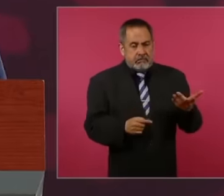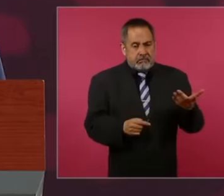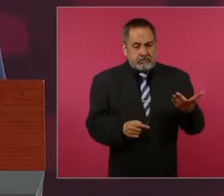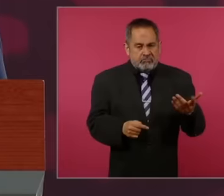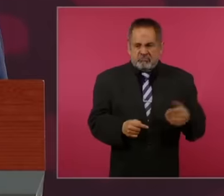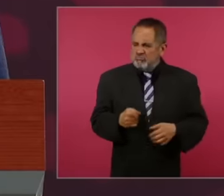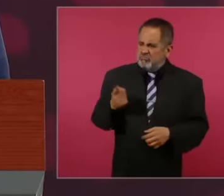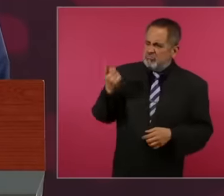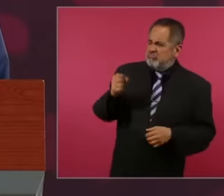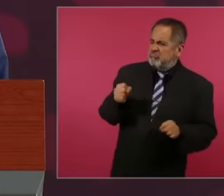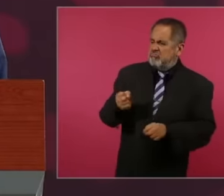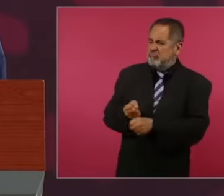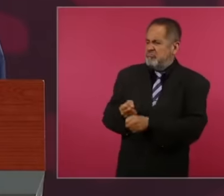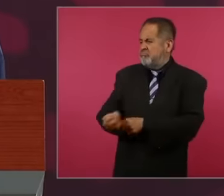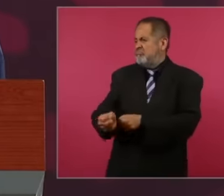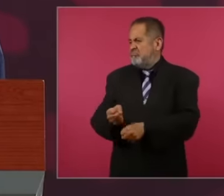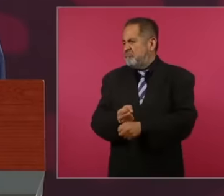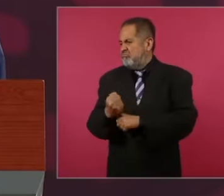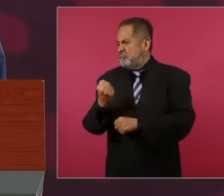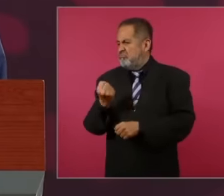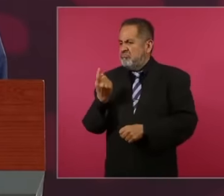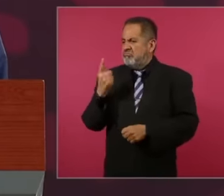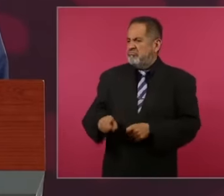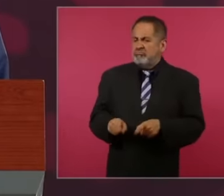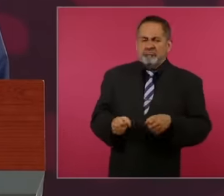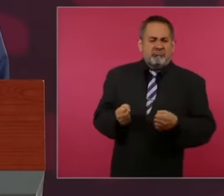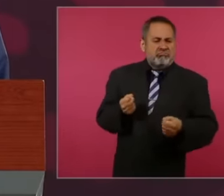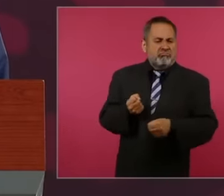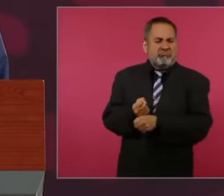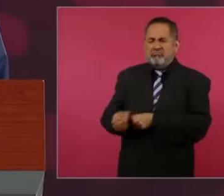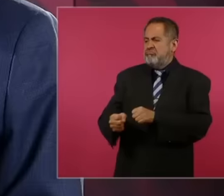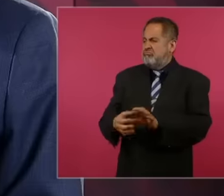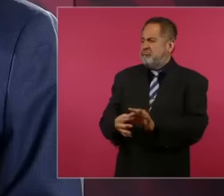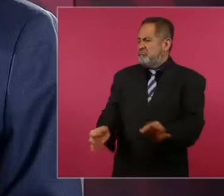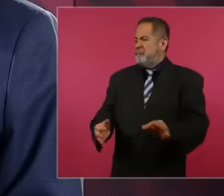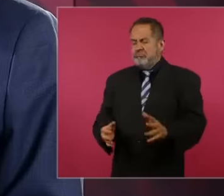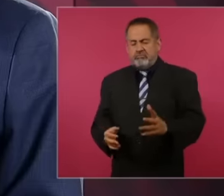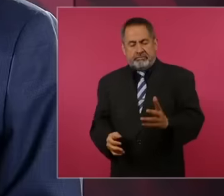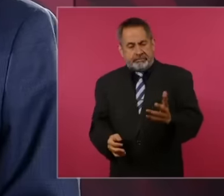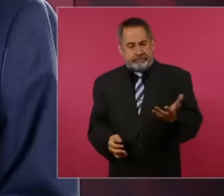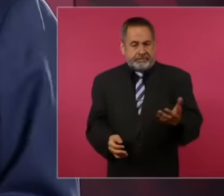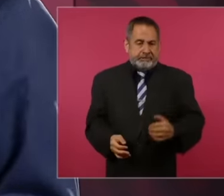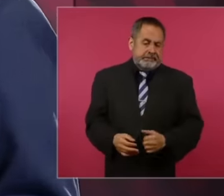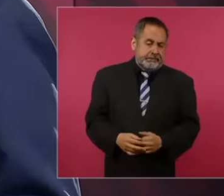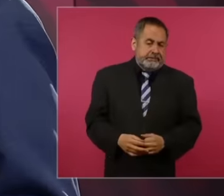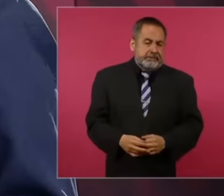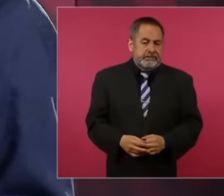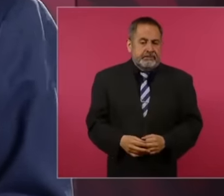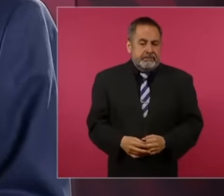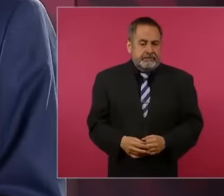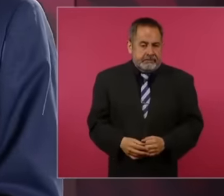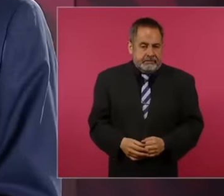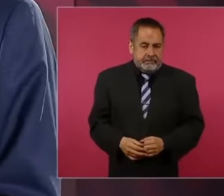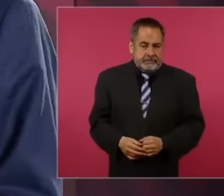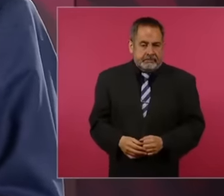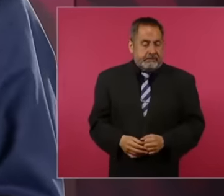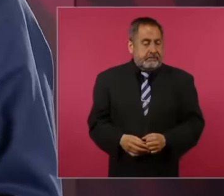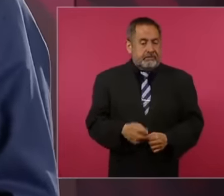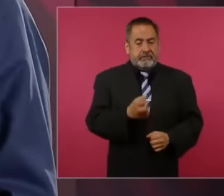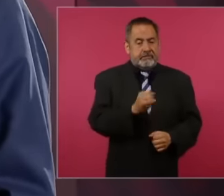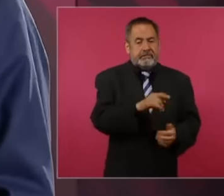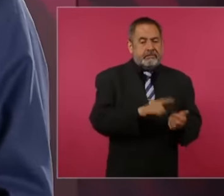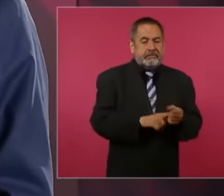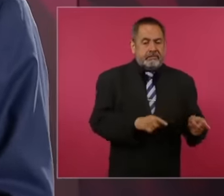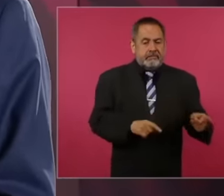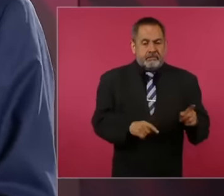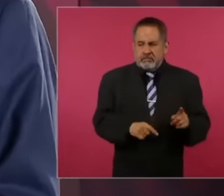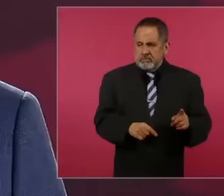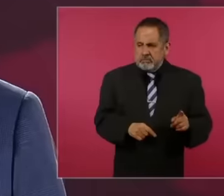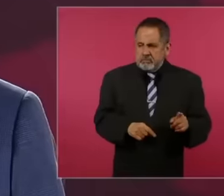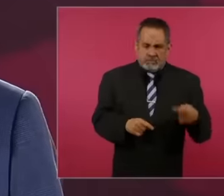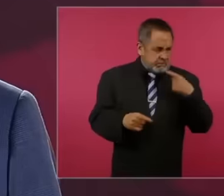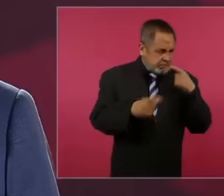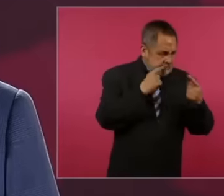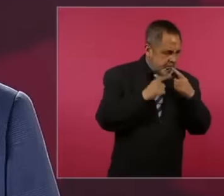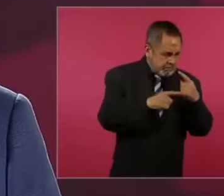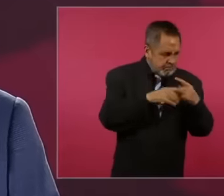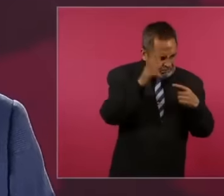force and they are capable of promoting coups d'état and